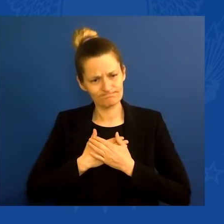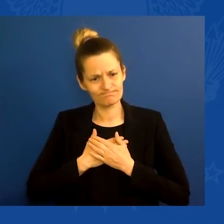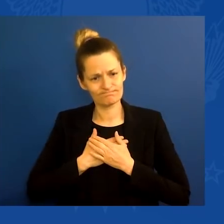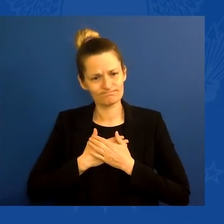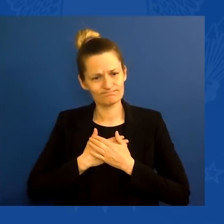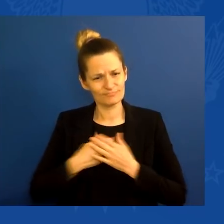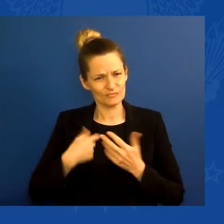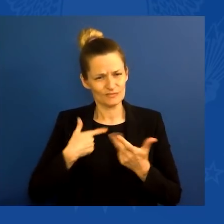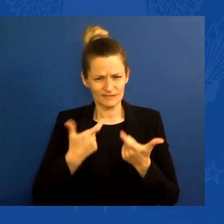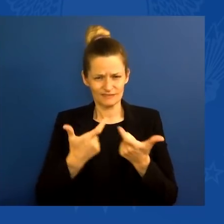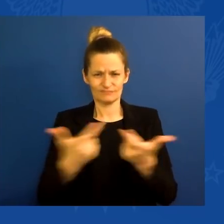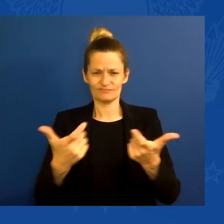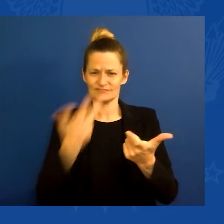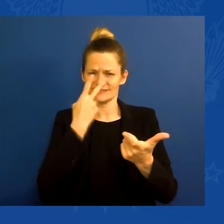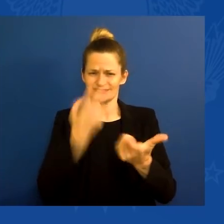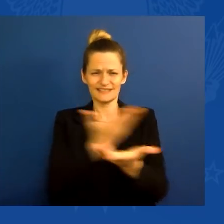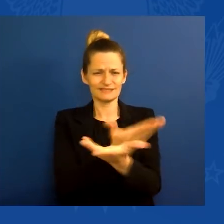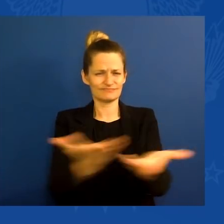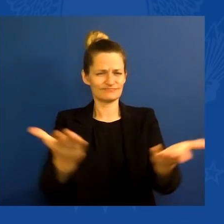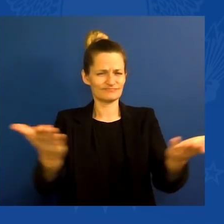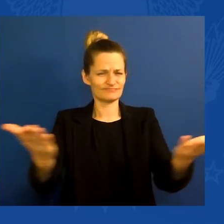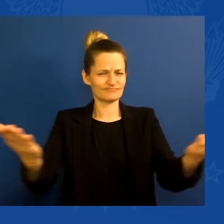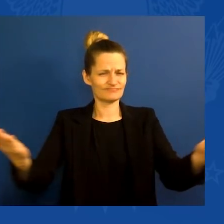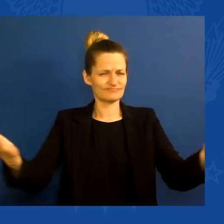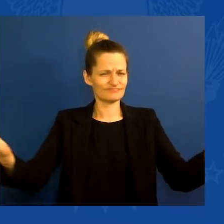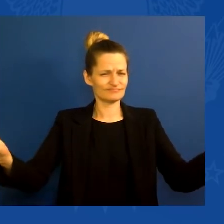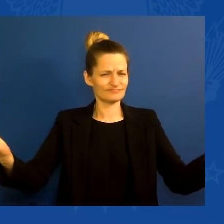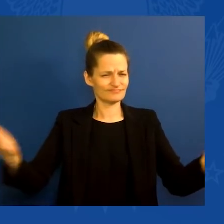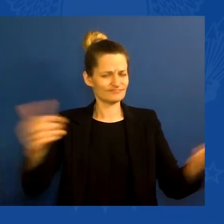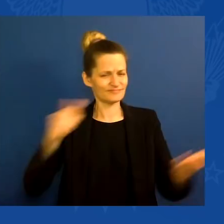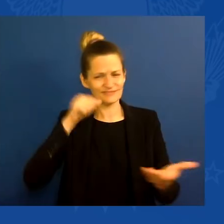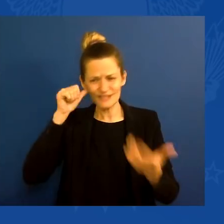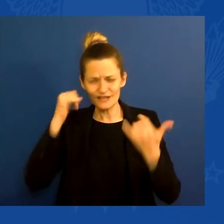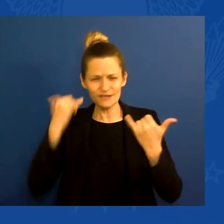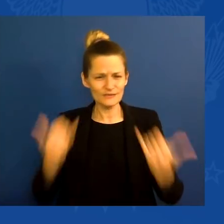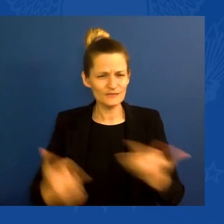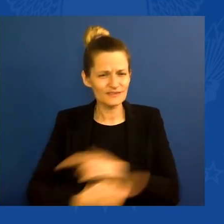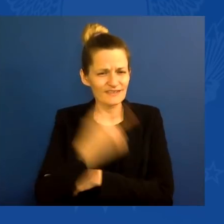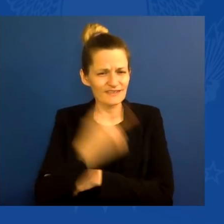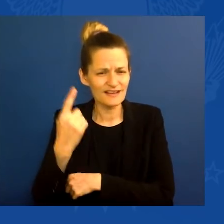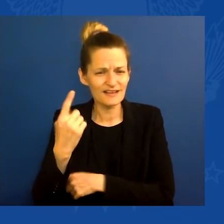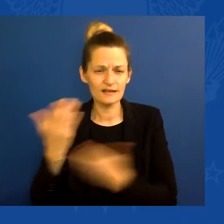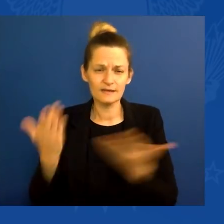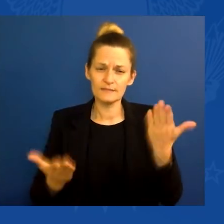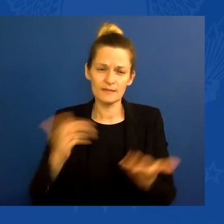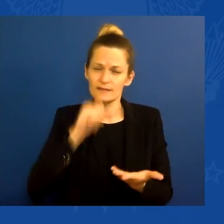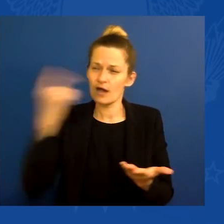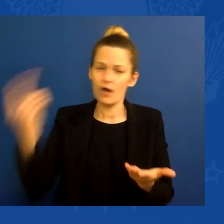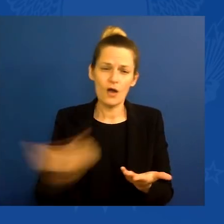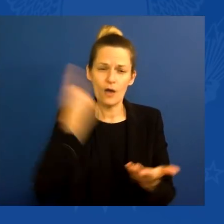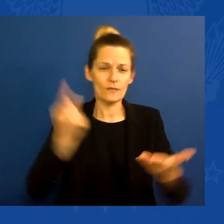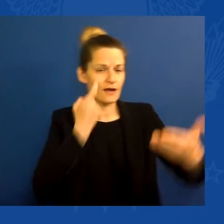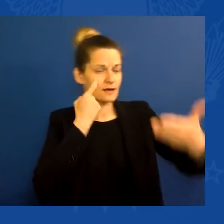This is a reminder that while you may not always see us, we are always with you as you continue your journey of healing.